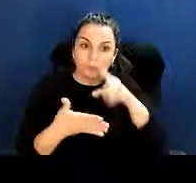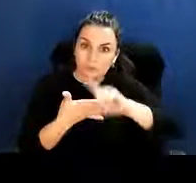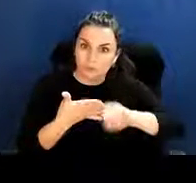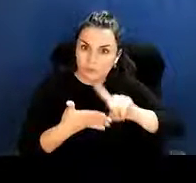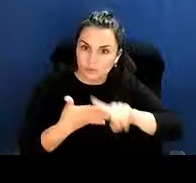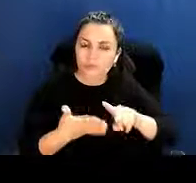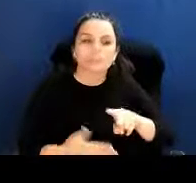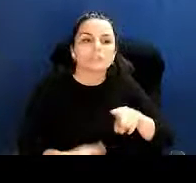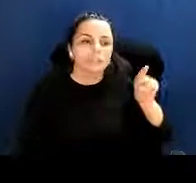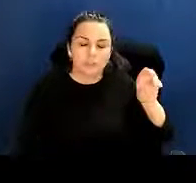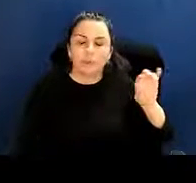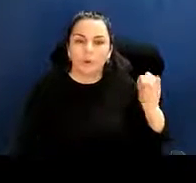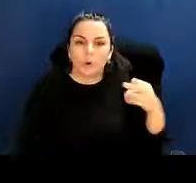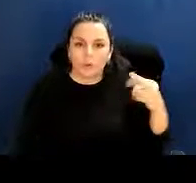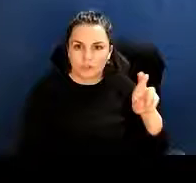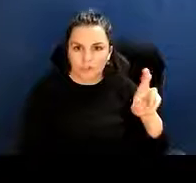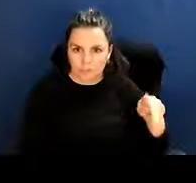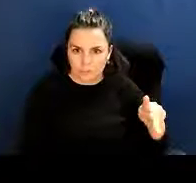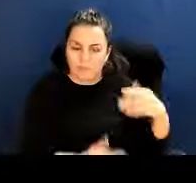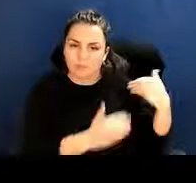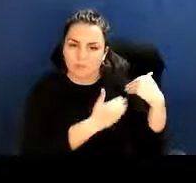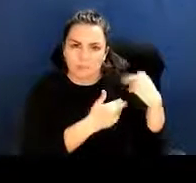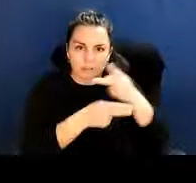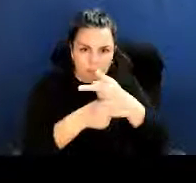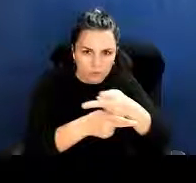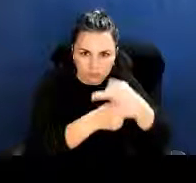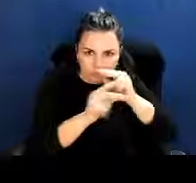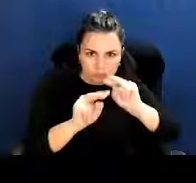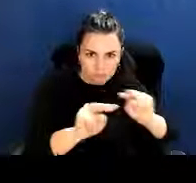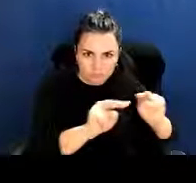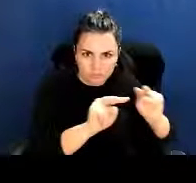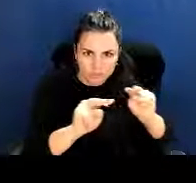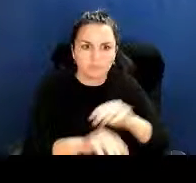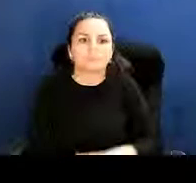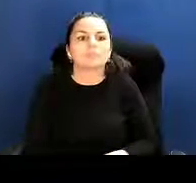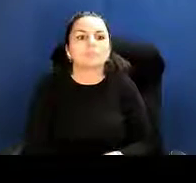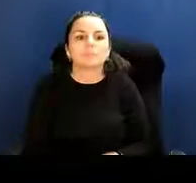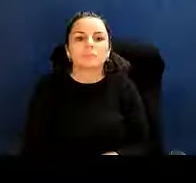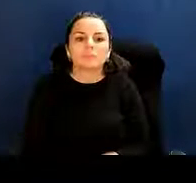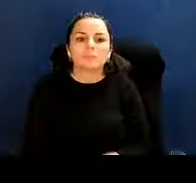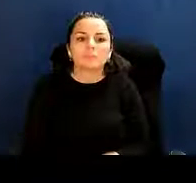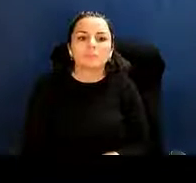NIH research that are also clinical investigations involving drugs, devices and biologics